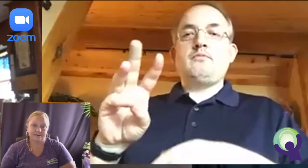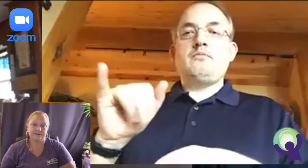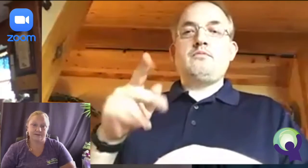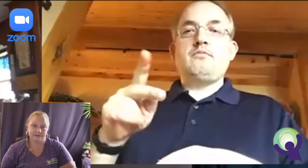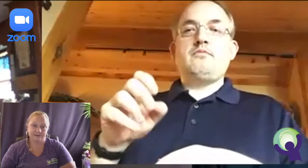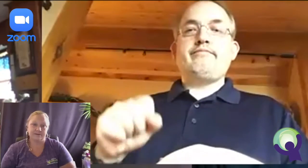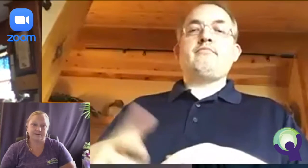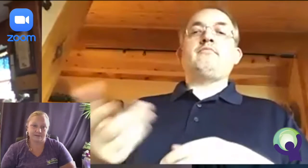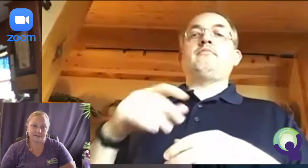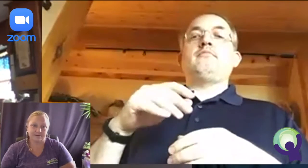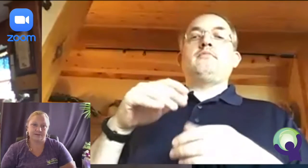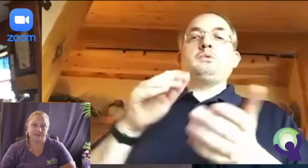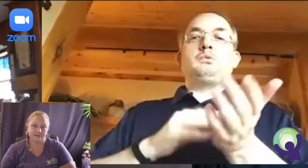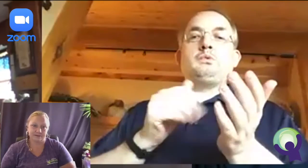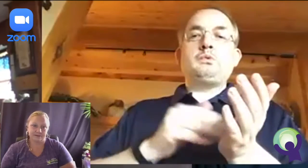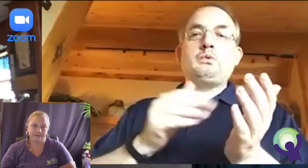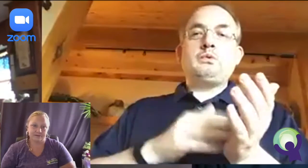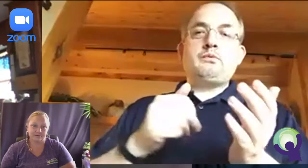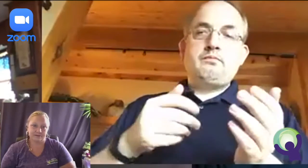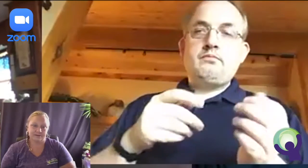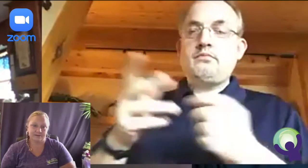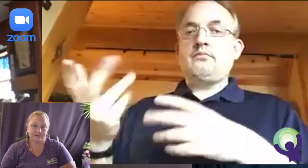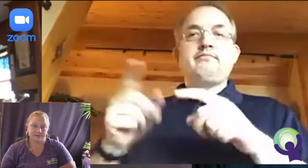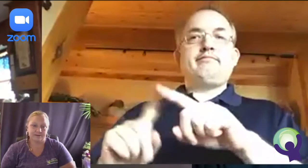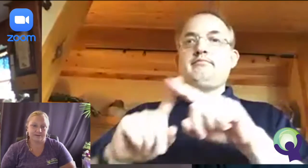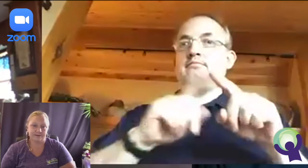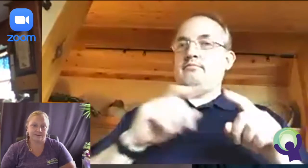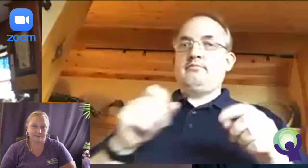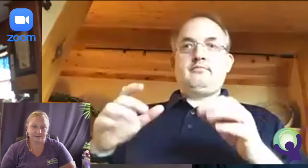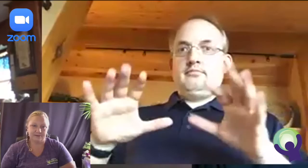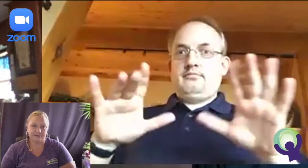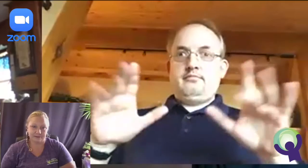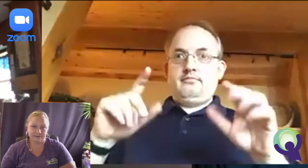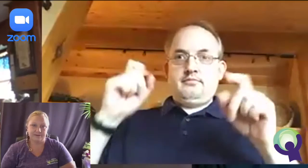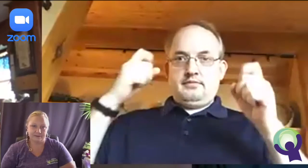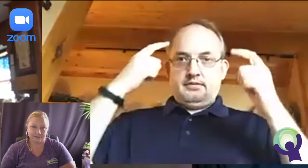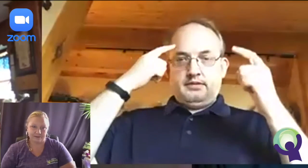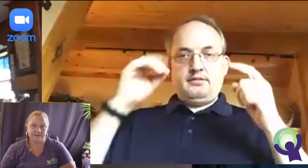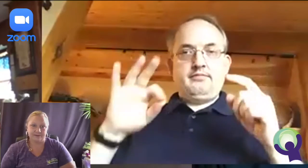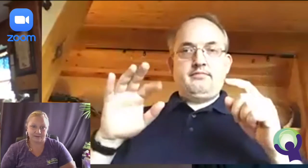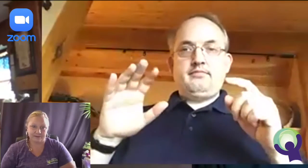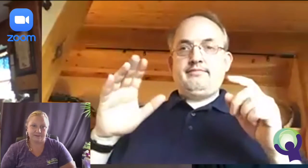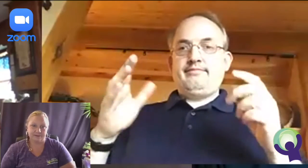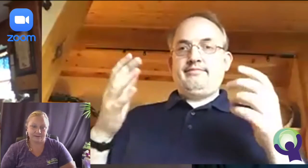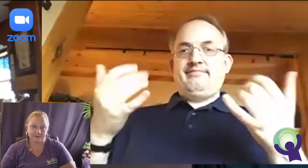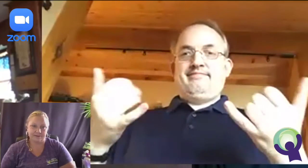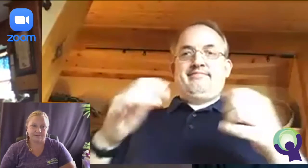work through, using hand sanitizer, cleaning using soap... all those things that come into